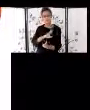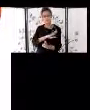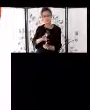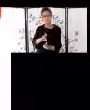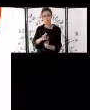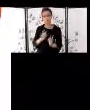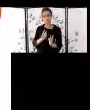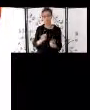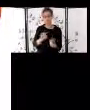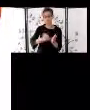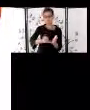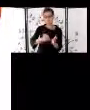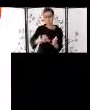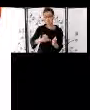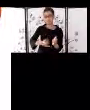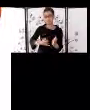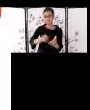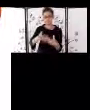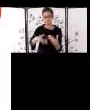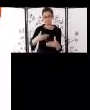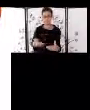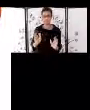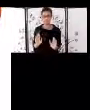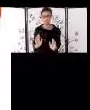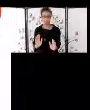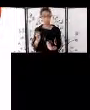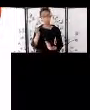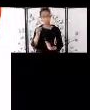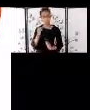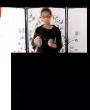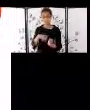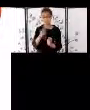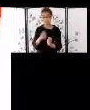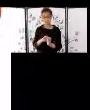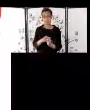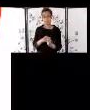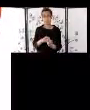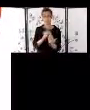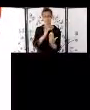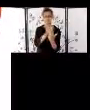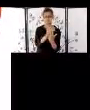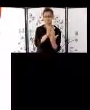It does not need to be in any specific format. There are many formats for resumes and CVs,